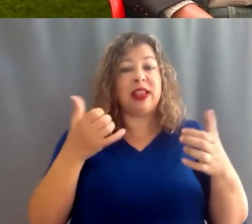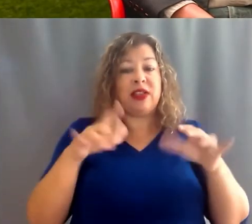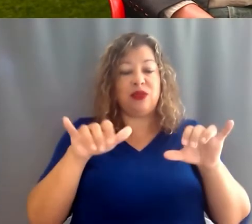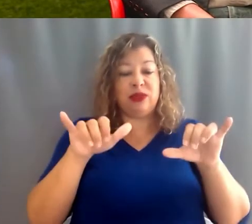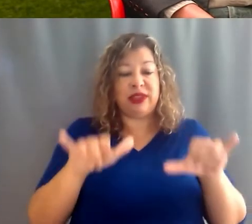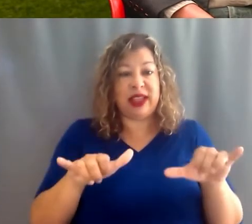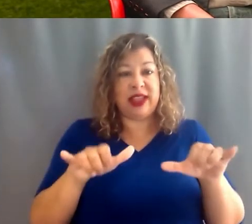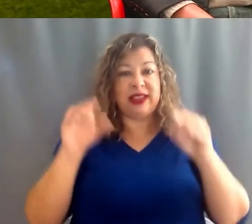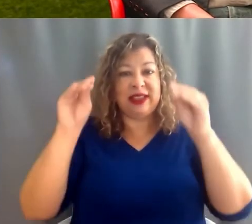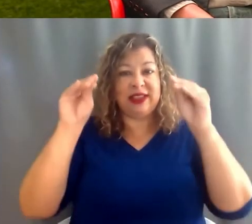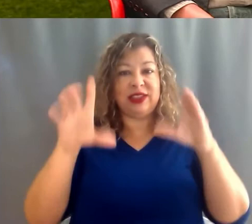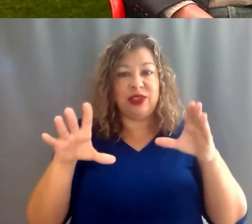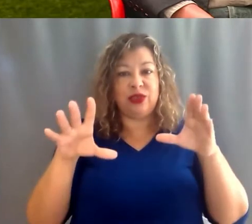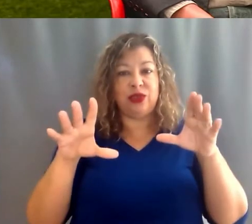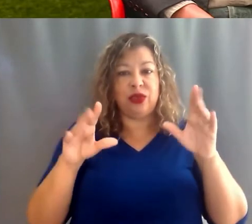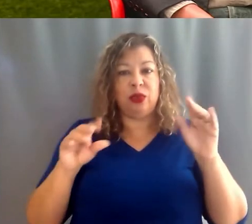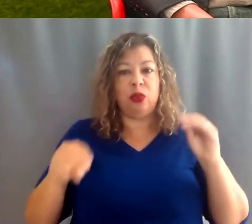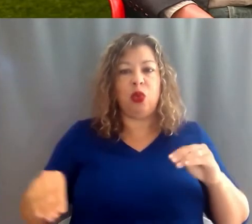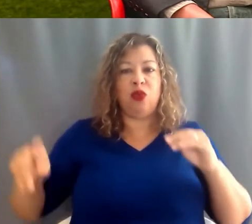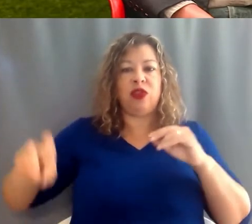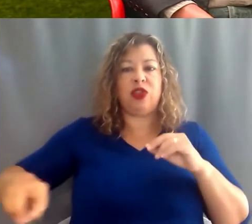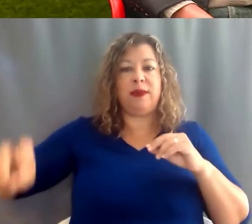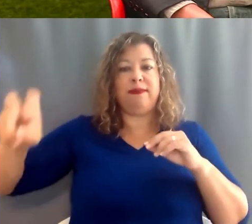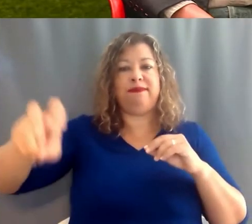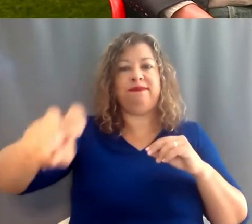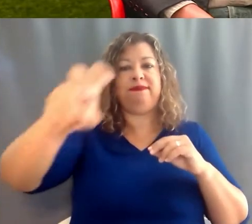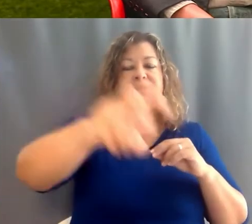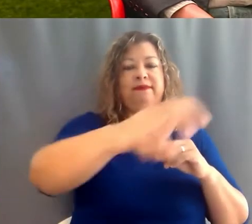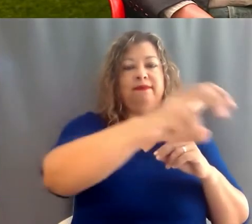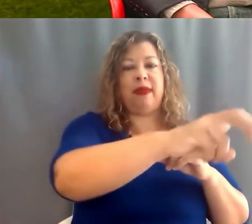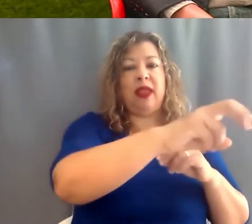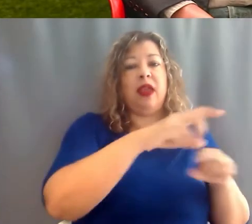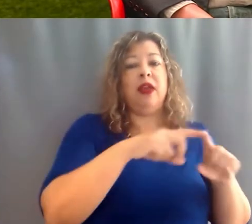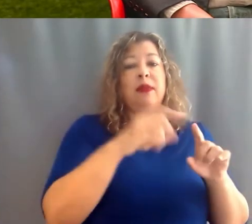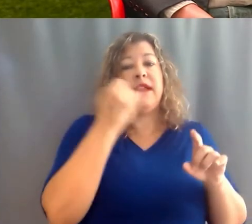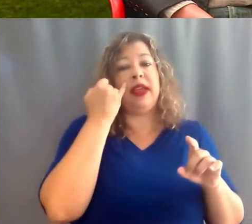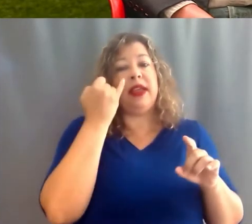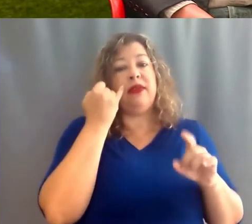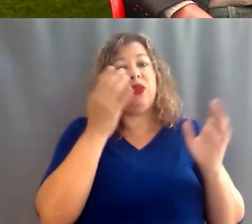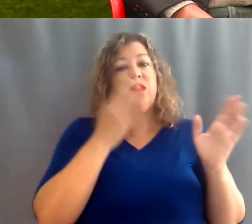But if you are gonna have the teacher's classroom and the students move.